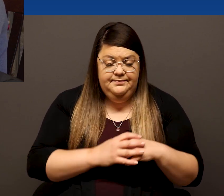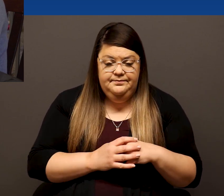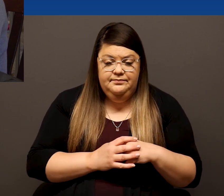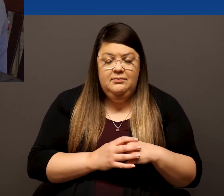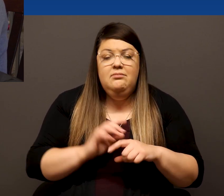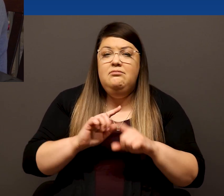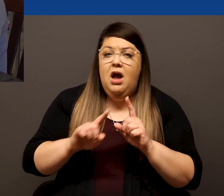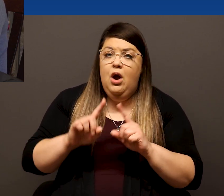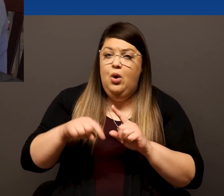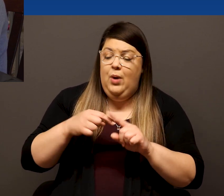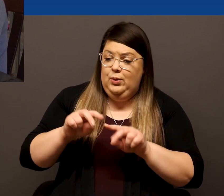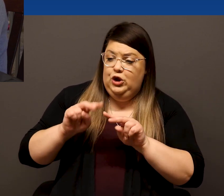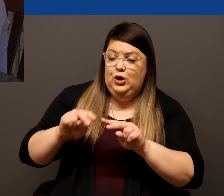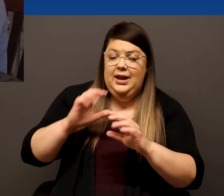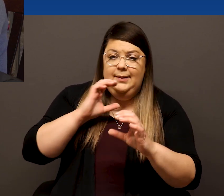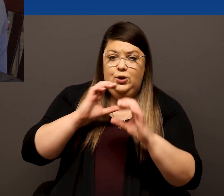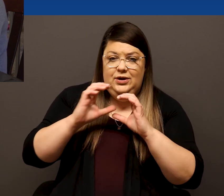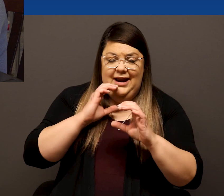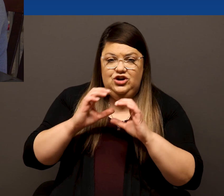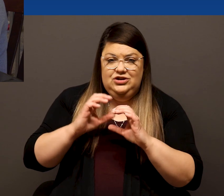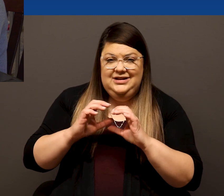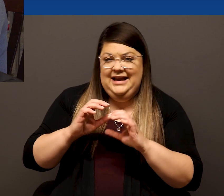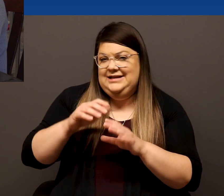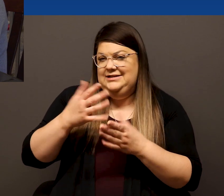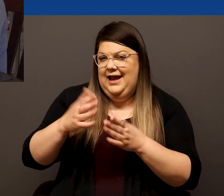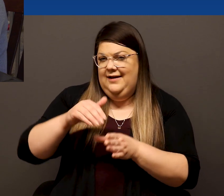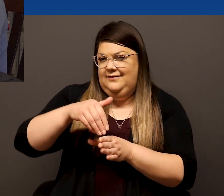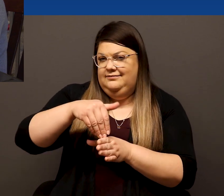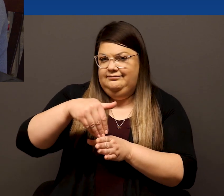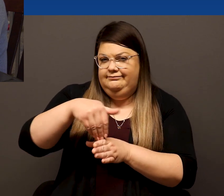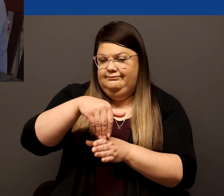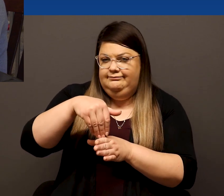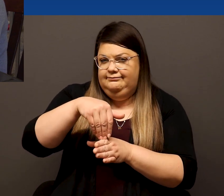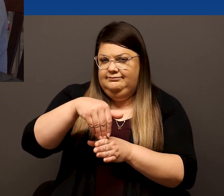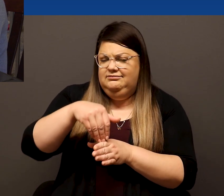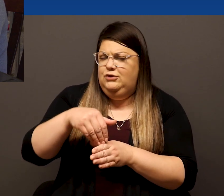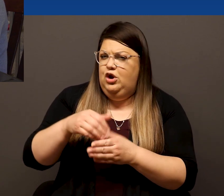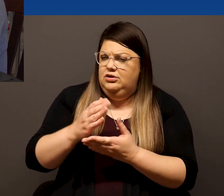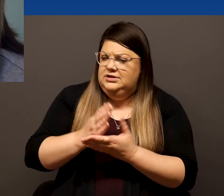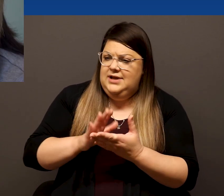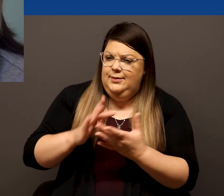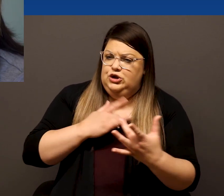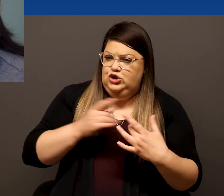When we look at communication, so he's right on the cusp. What are some concerns that you have